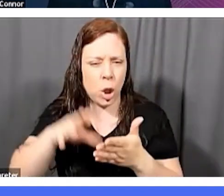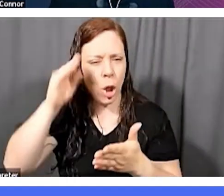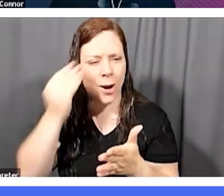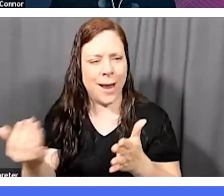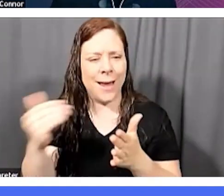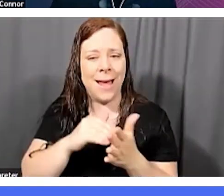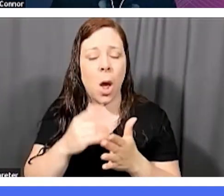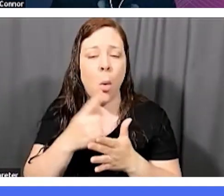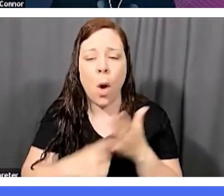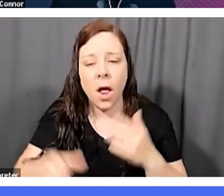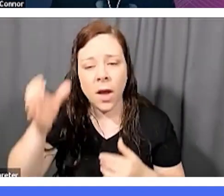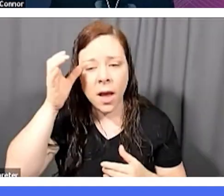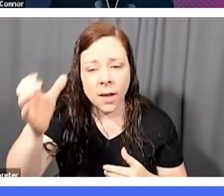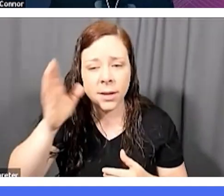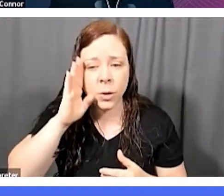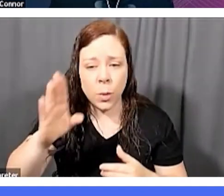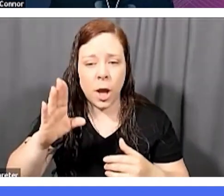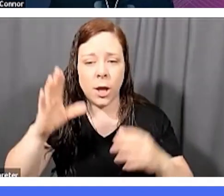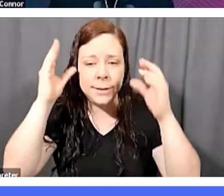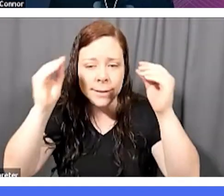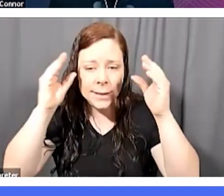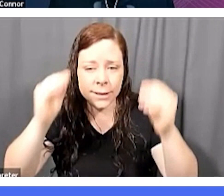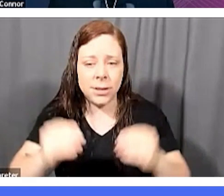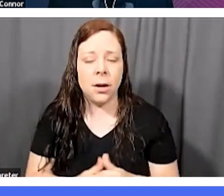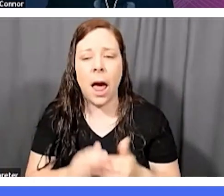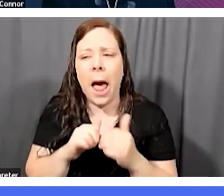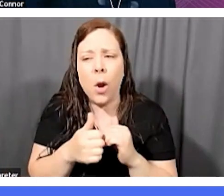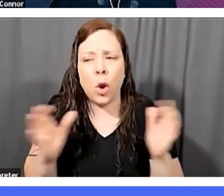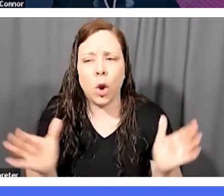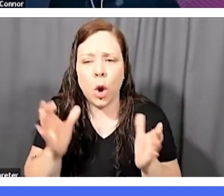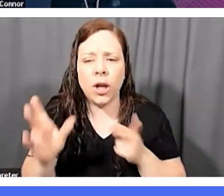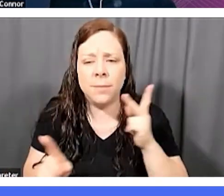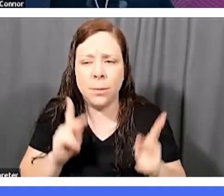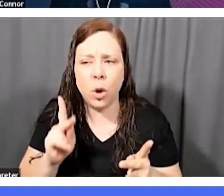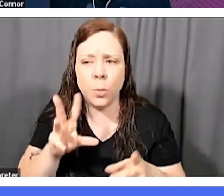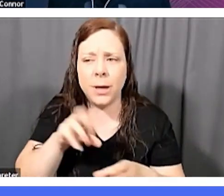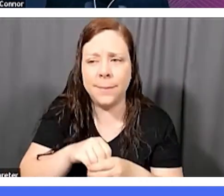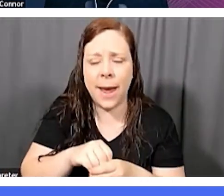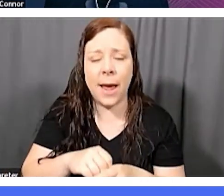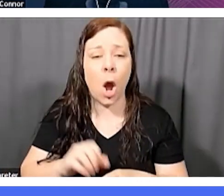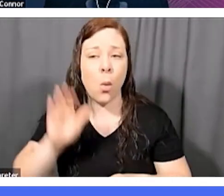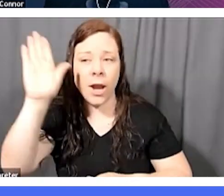What are some of the ways that we would encourage people to take notes or to participate in the, Hey, raise your hand, ask questions, be in the chat.